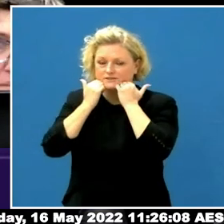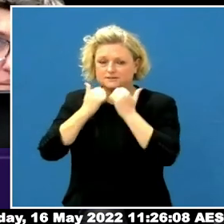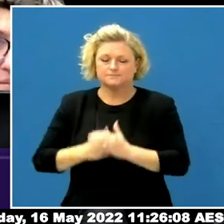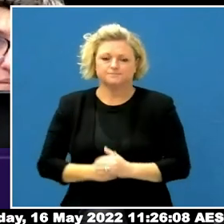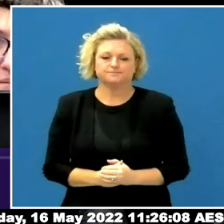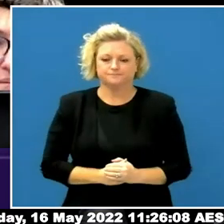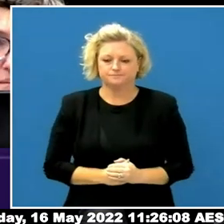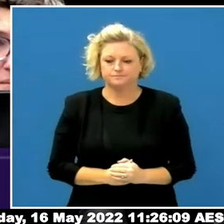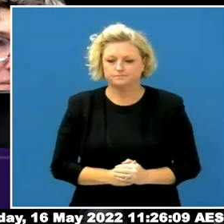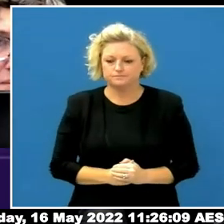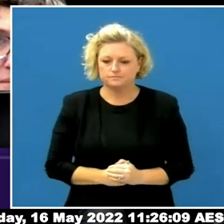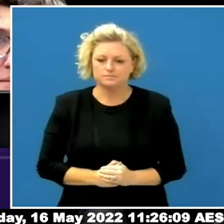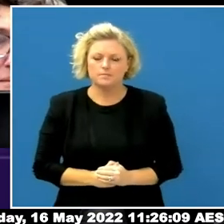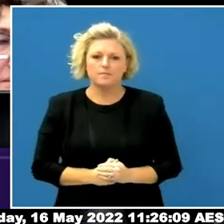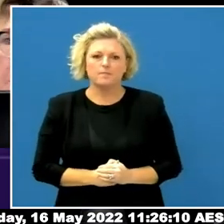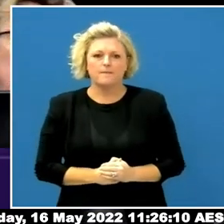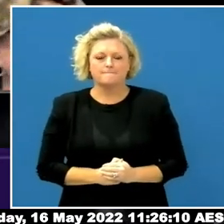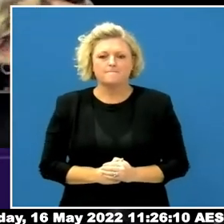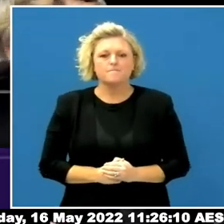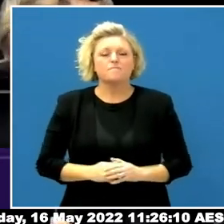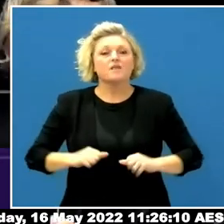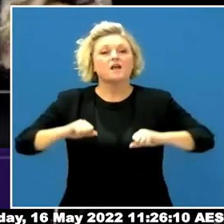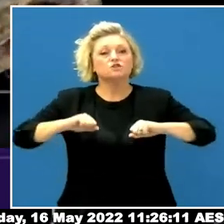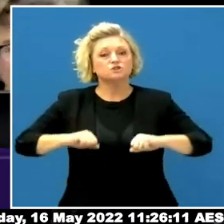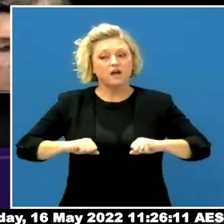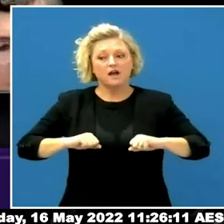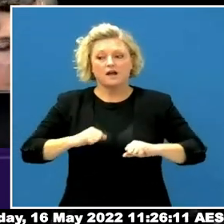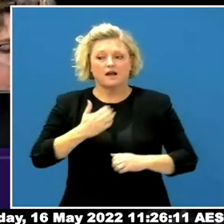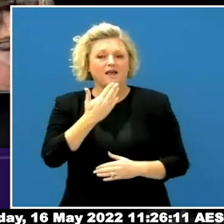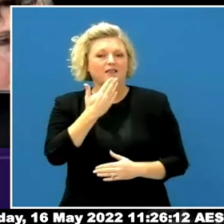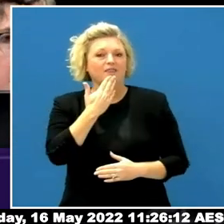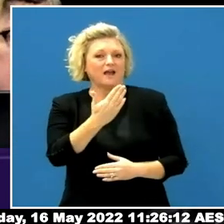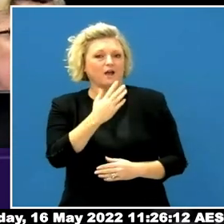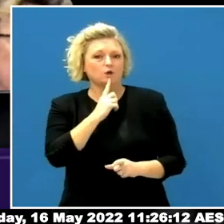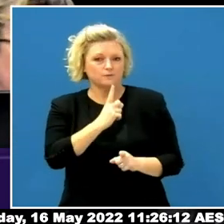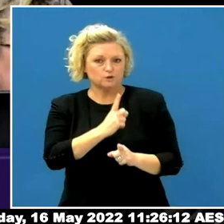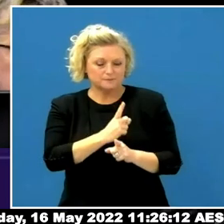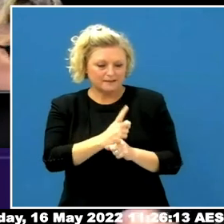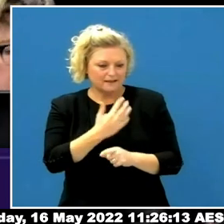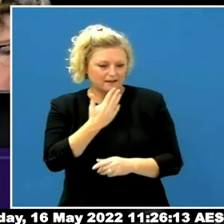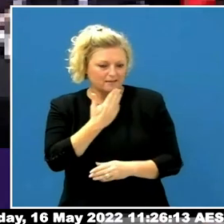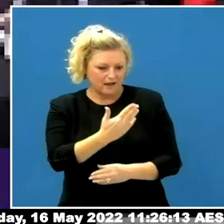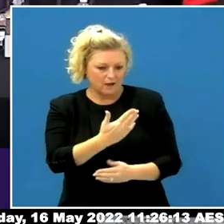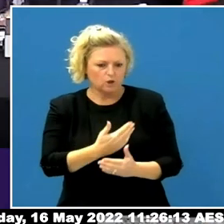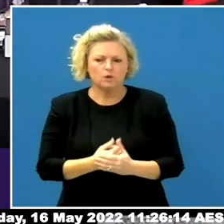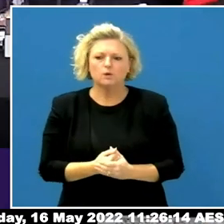Yes. Thank you. Just before we continue, I understand there's an appearance for Sally; is that